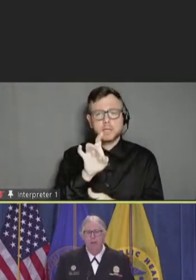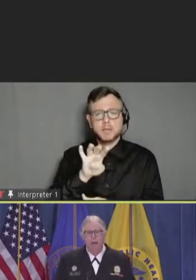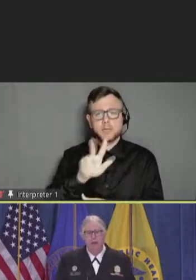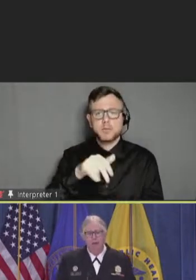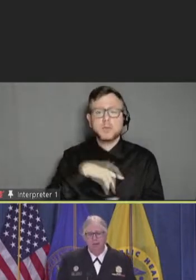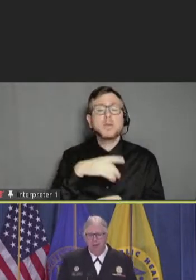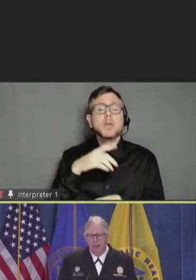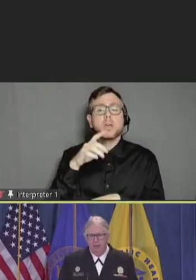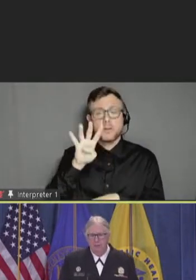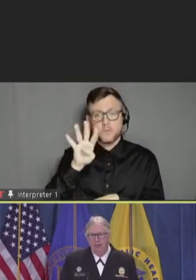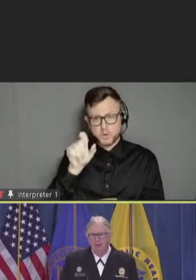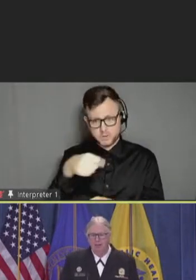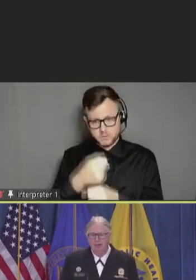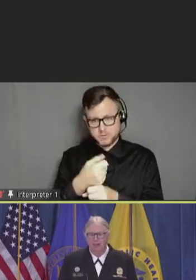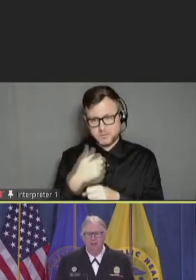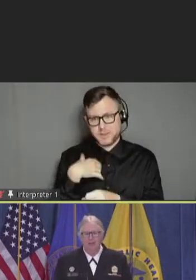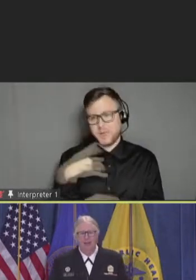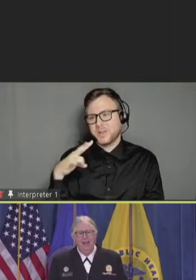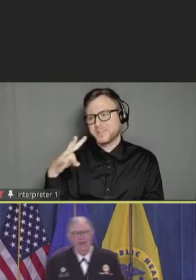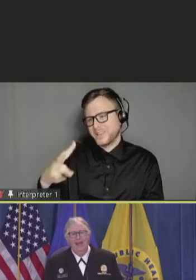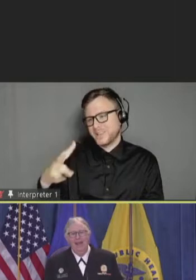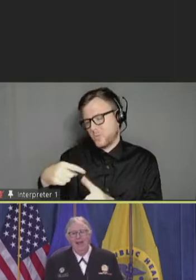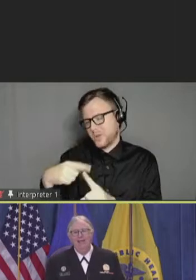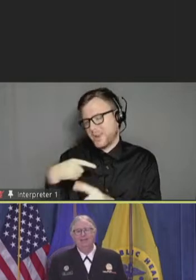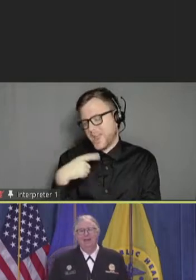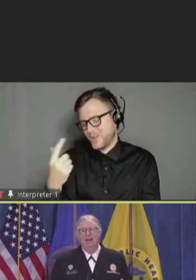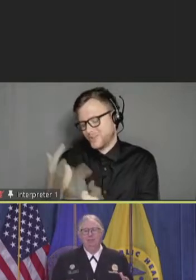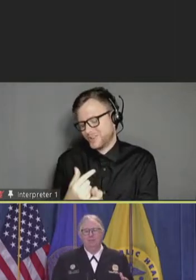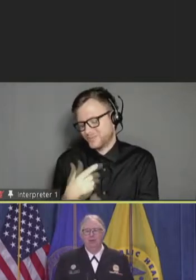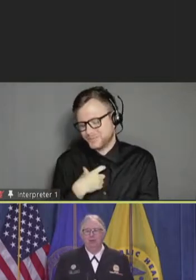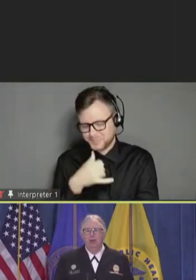I was seven when I graduated and very precocious.